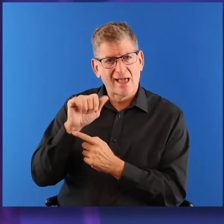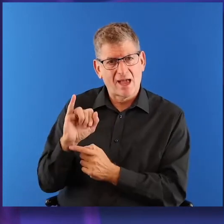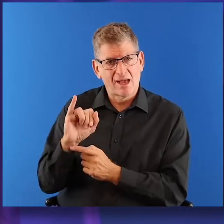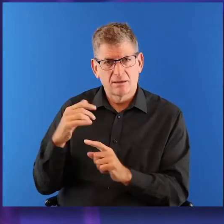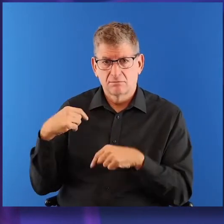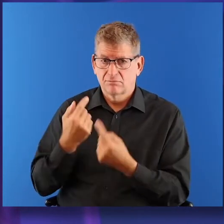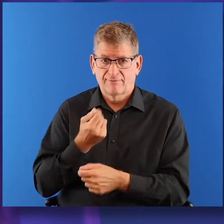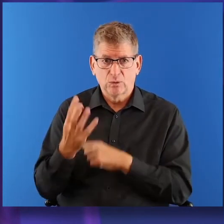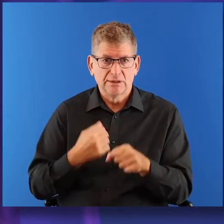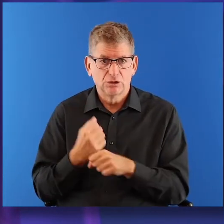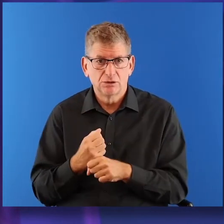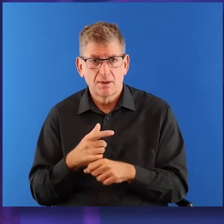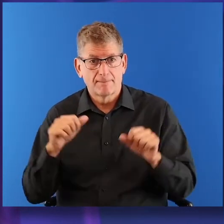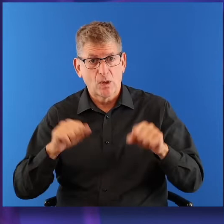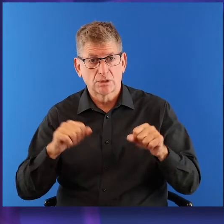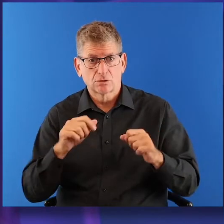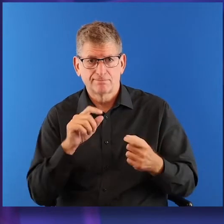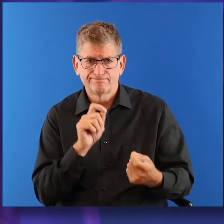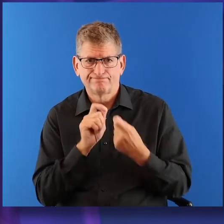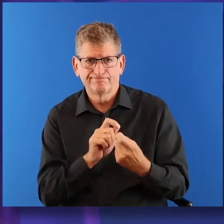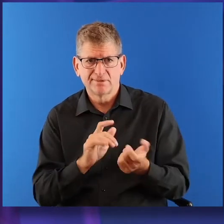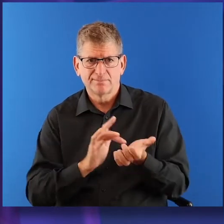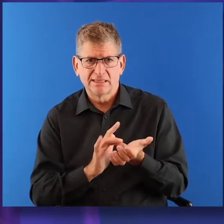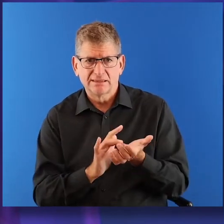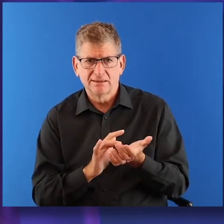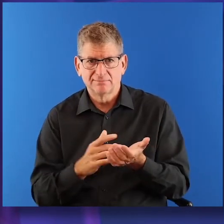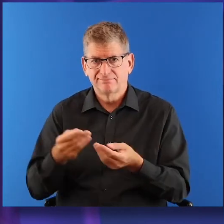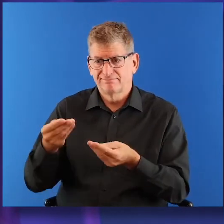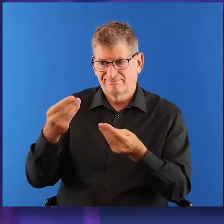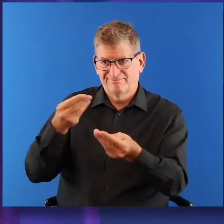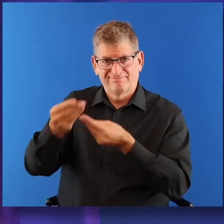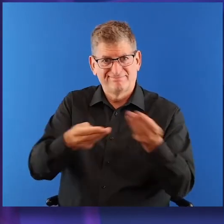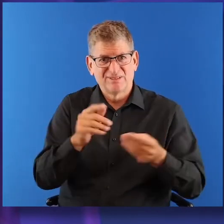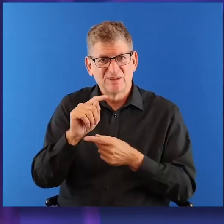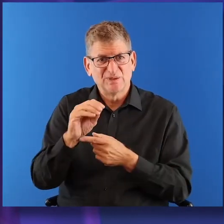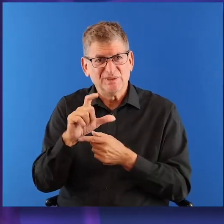and the potential of precision medicine have given us the tools, the technologies,